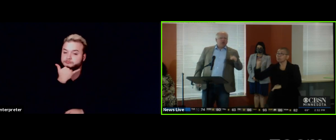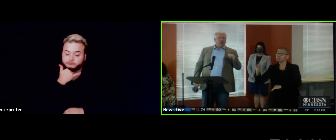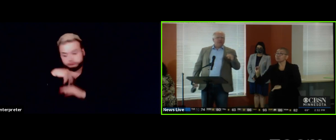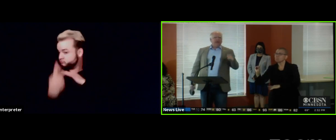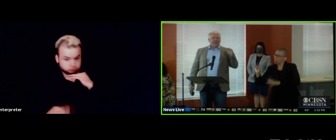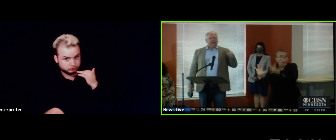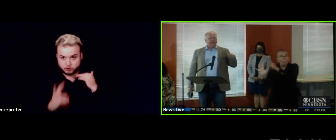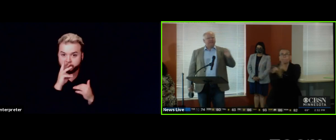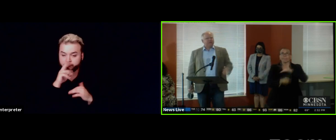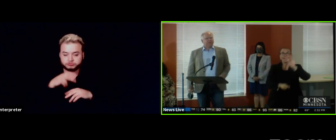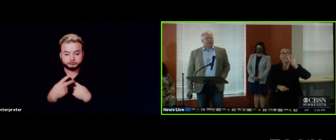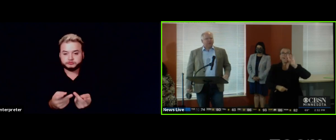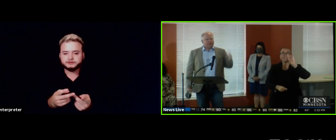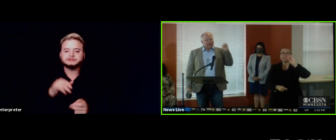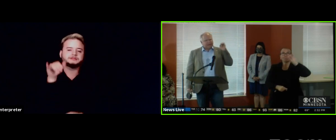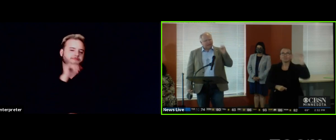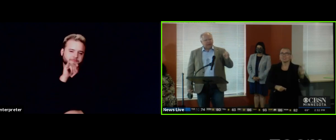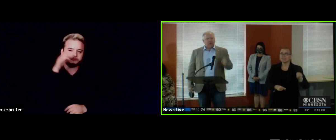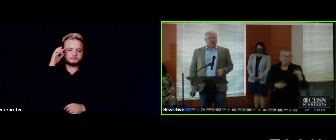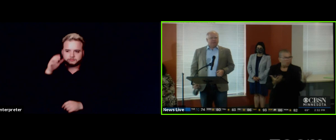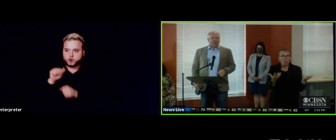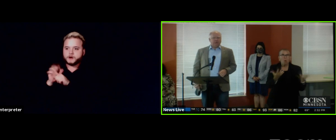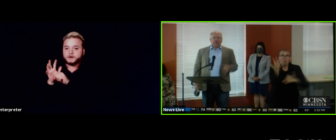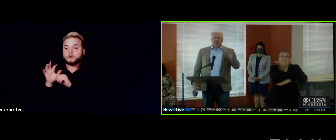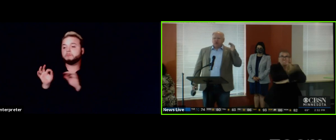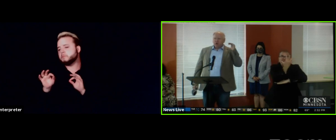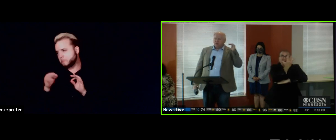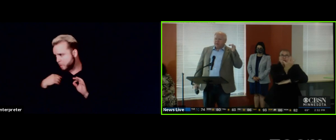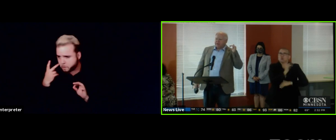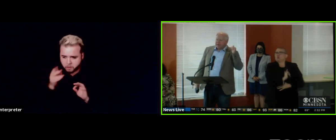go from having lots of hospital rooms to having no hospital rooms. You go from having lots